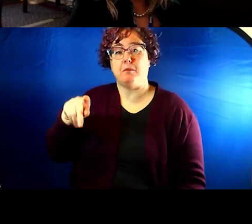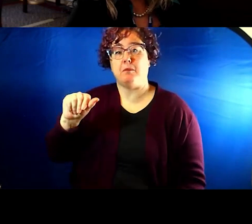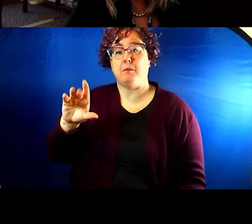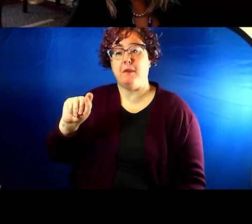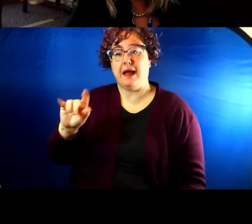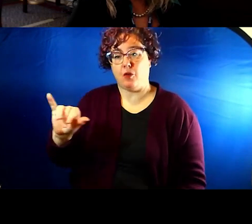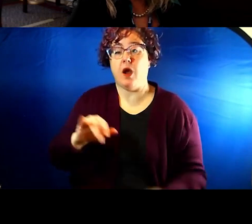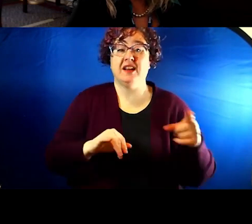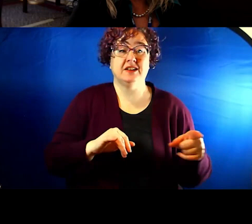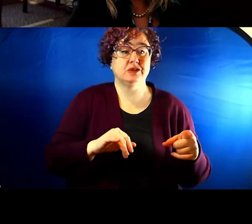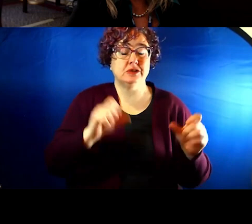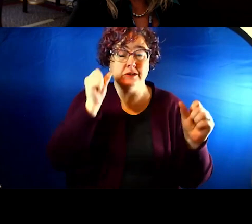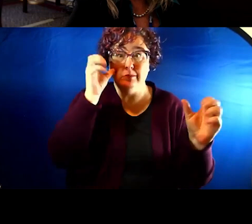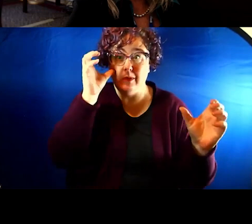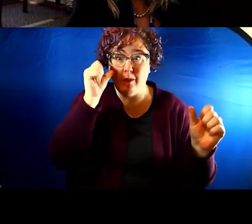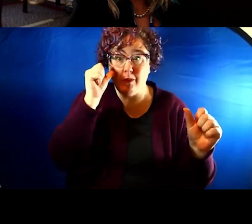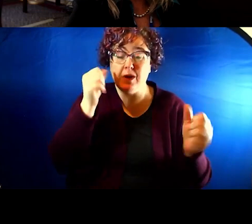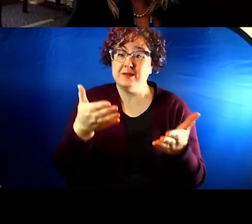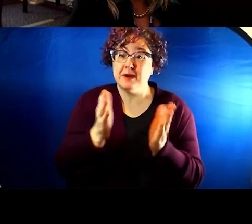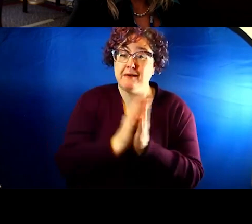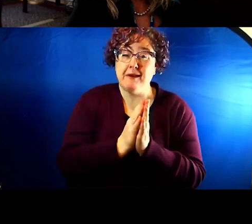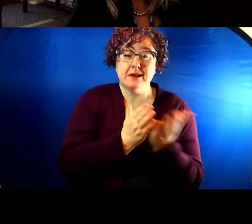THIS FOR YEARS AND IT HAS BEEN SO POSITIVE.